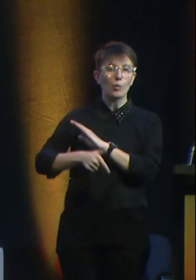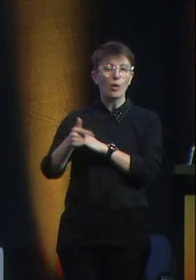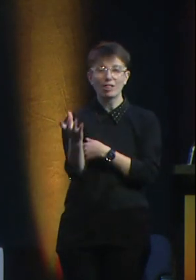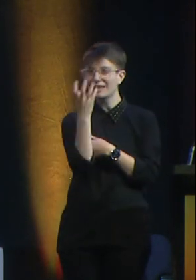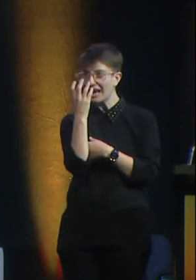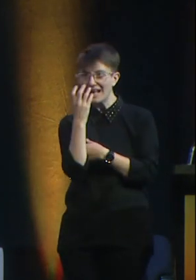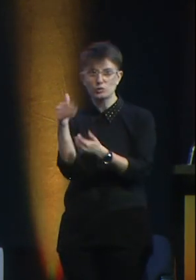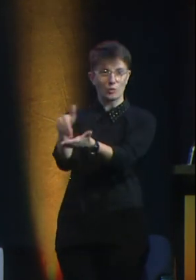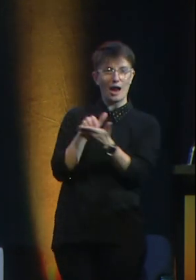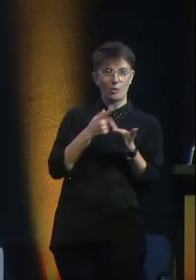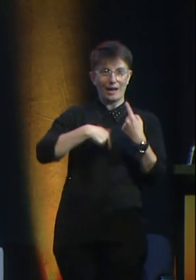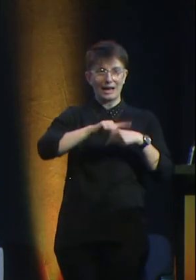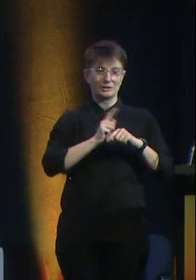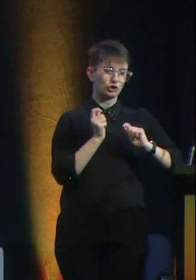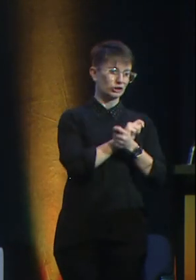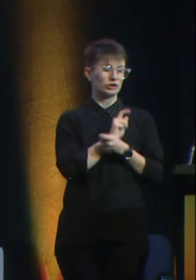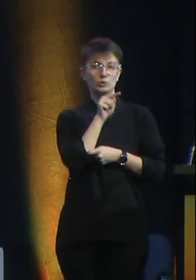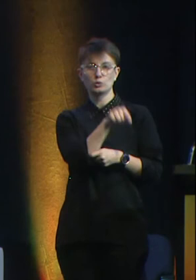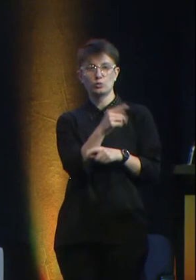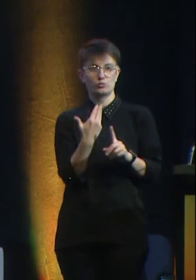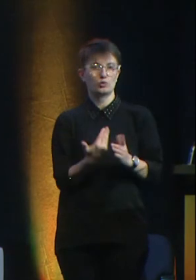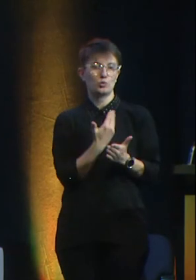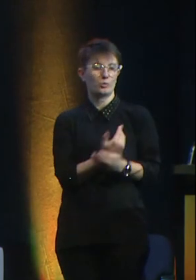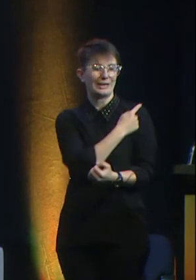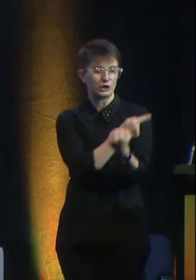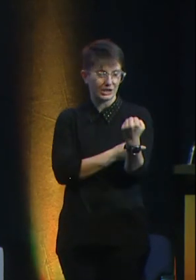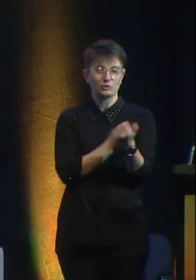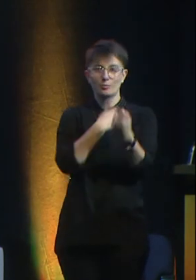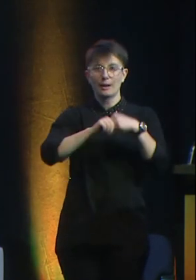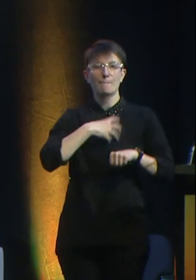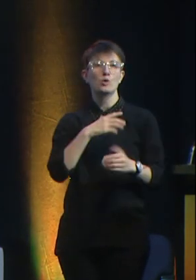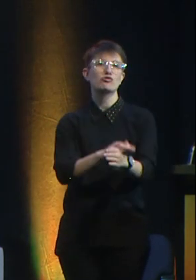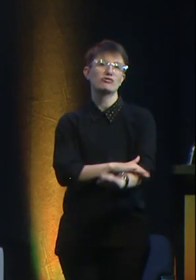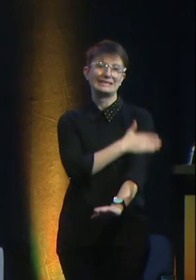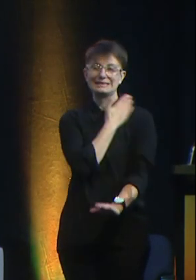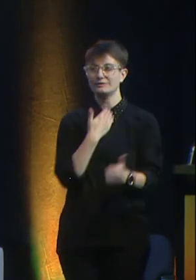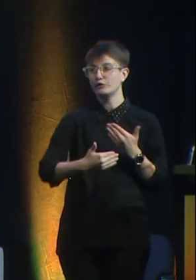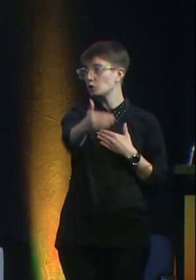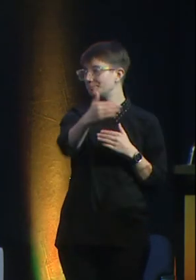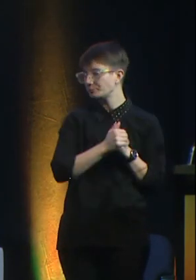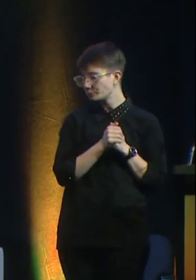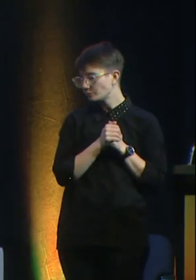as green as we can be. Glen talked about some of the main aspects